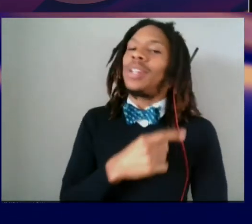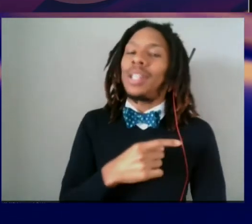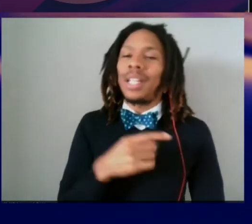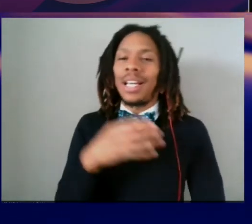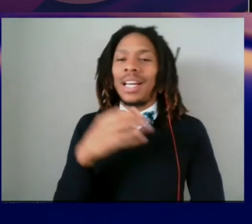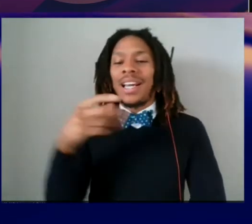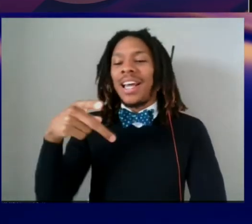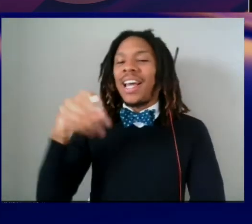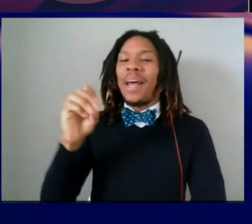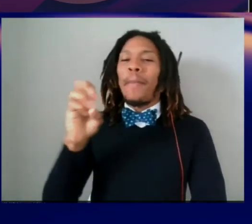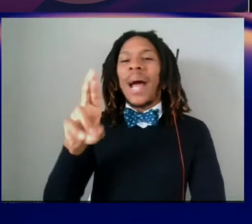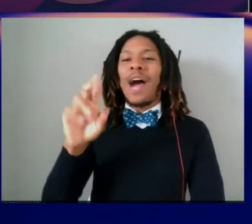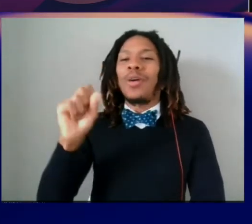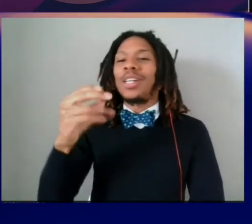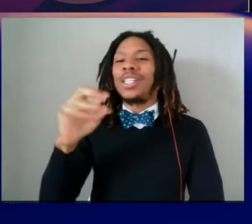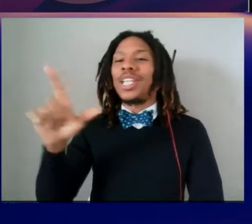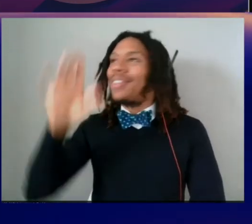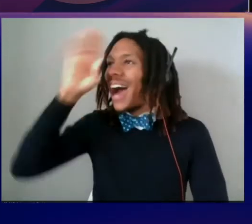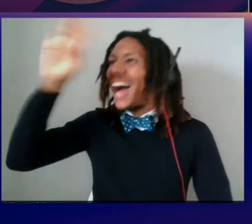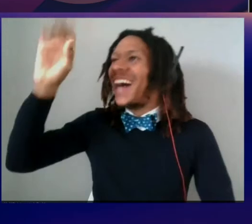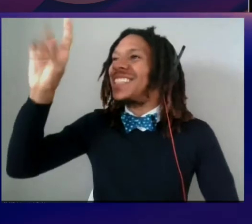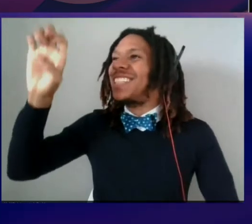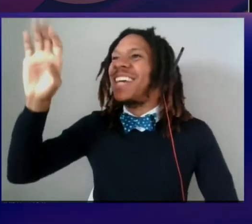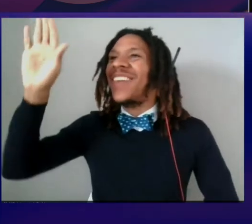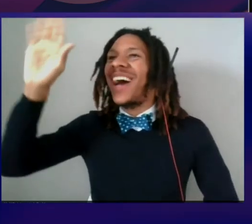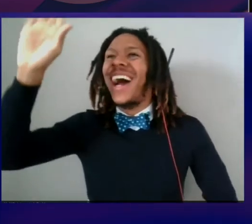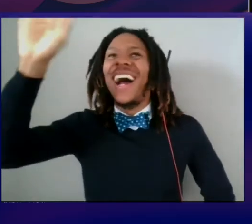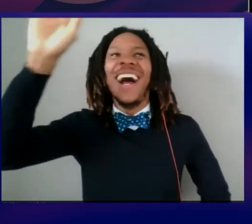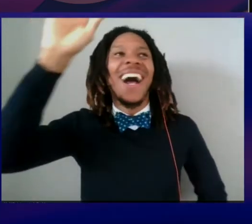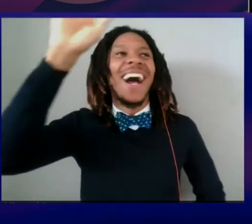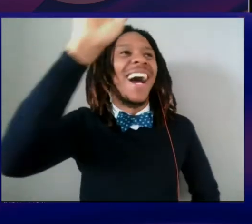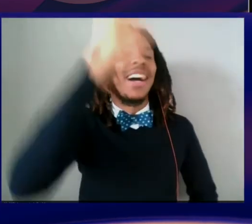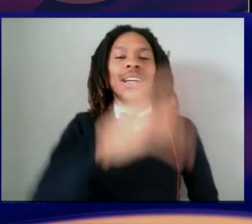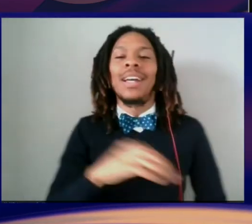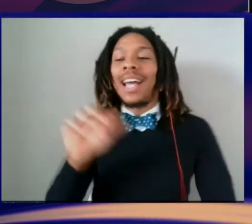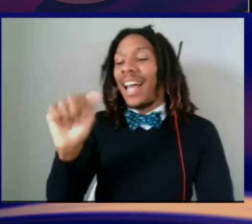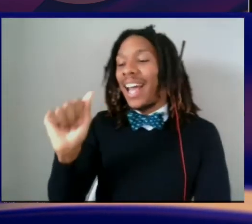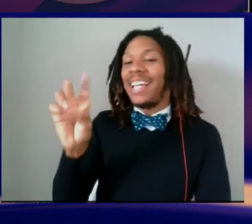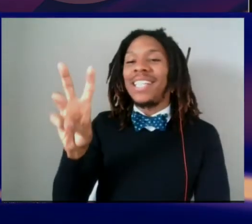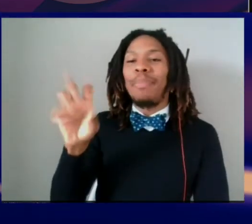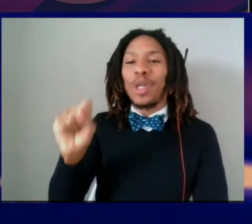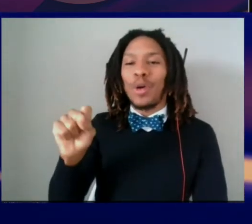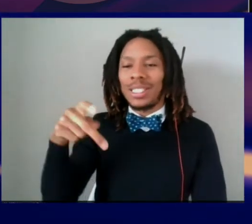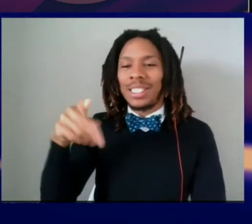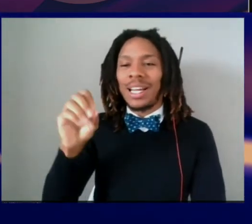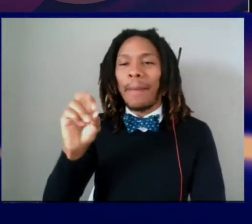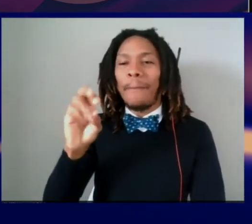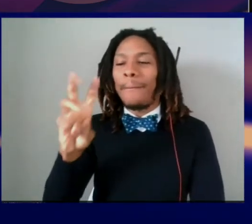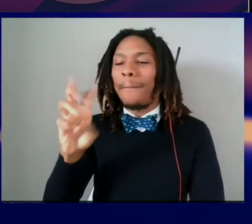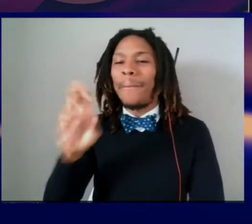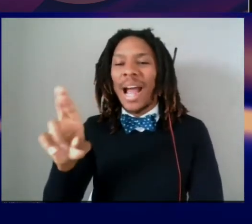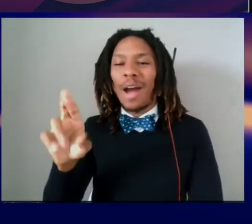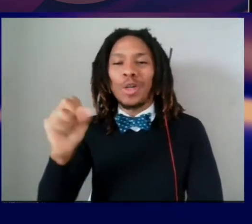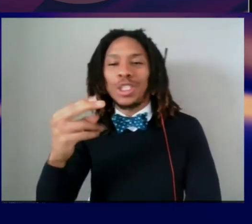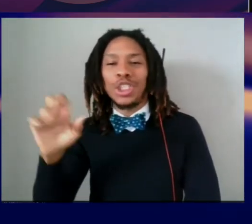Hi Steve. Yeah. The AWS PowerShell tools as well. PowerShell tools as well. Yeah Yeah, yeah. For, for those inclined....